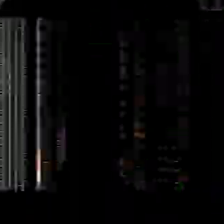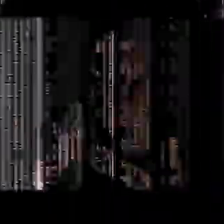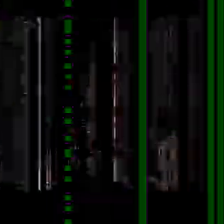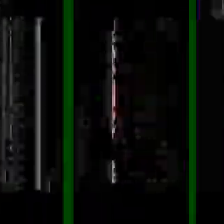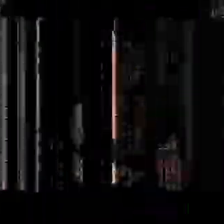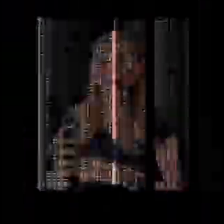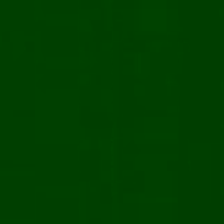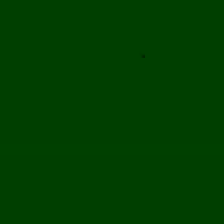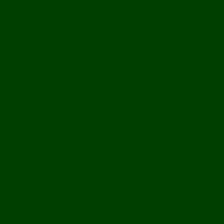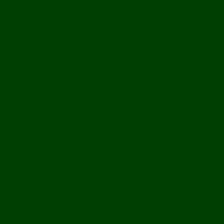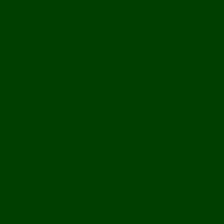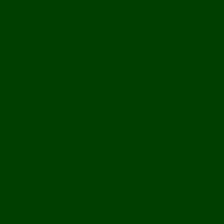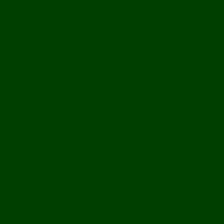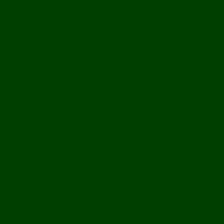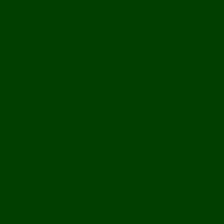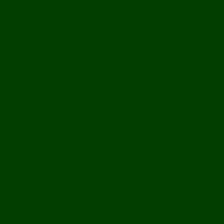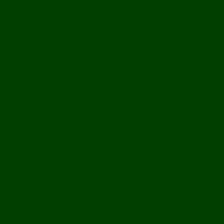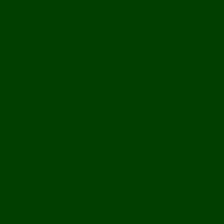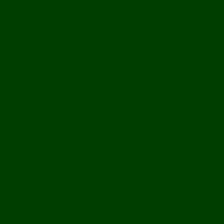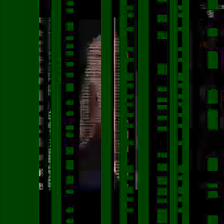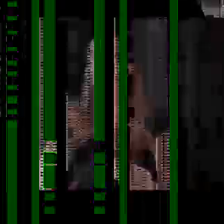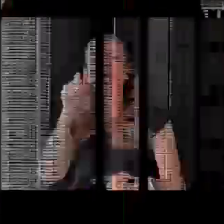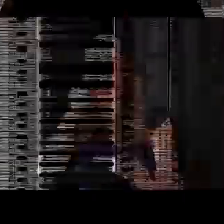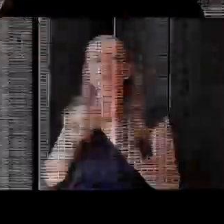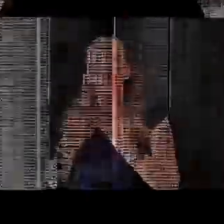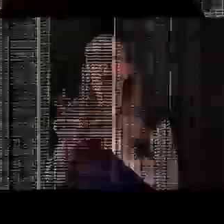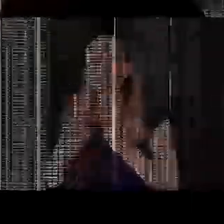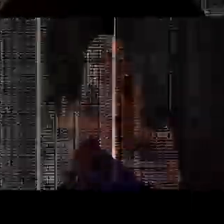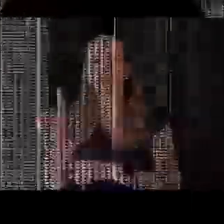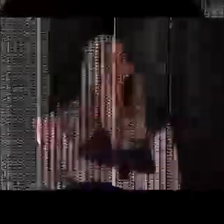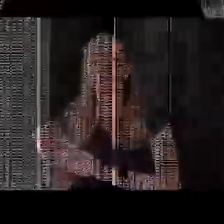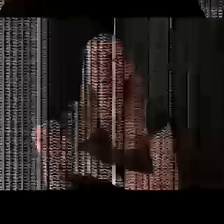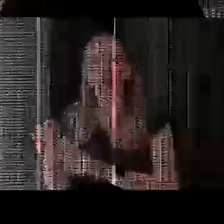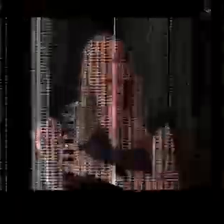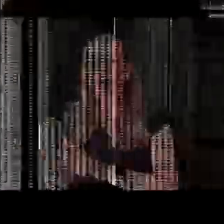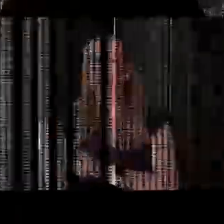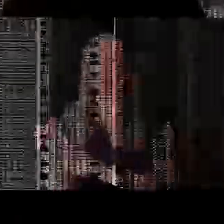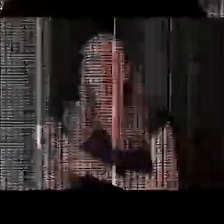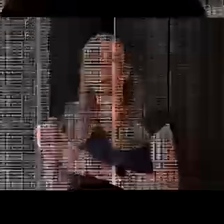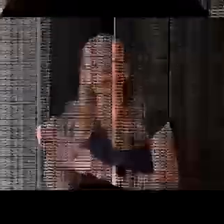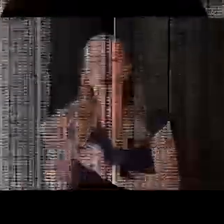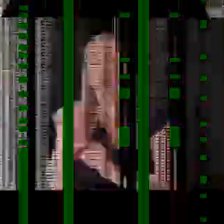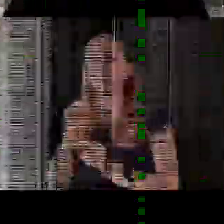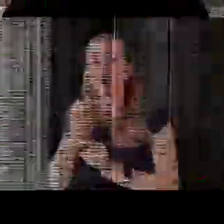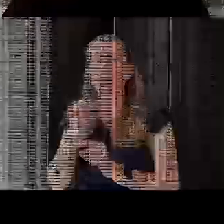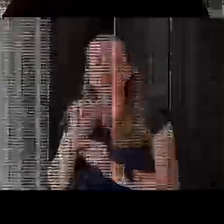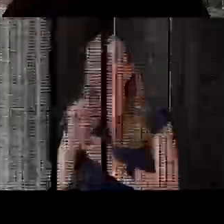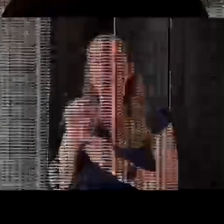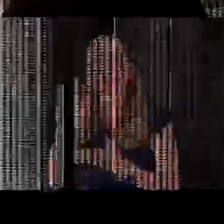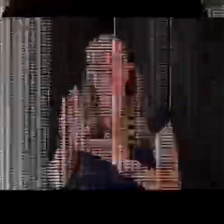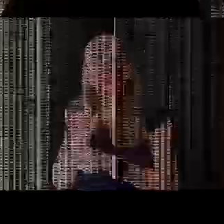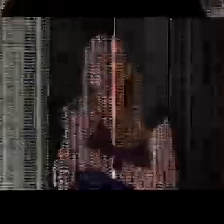and -- we have to remember that disabled people are underemployed or unemployed.